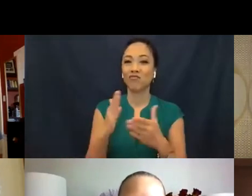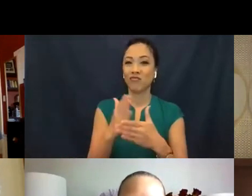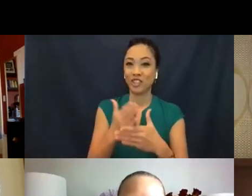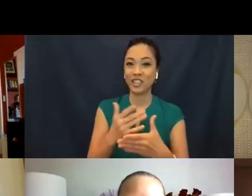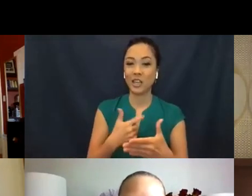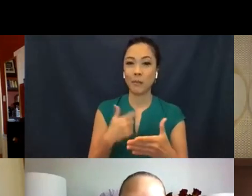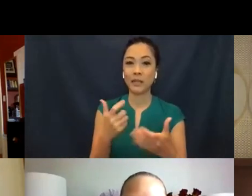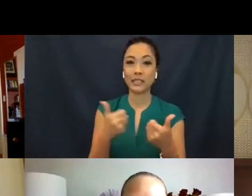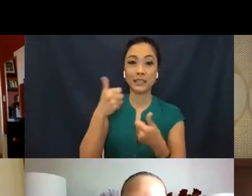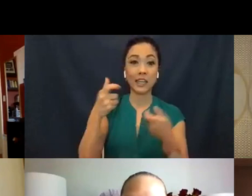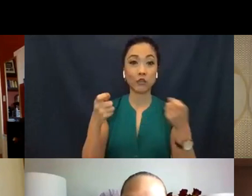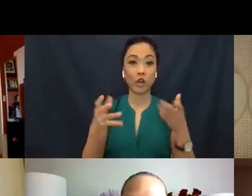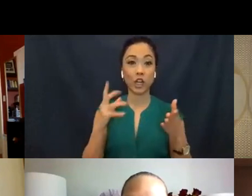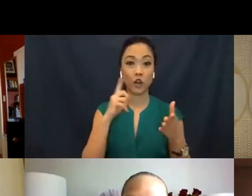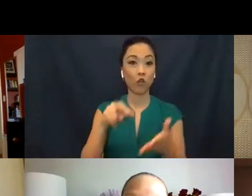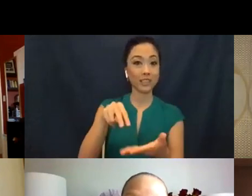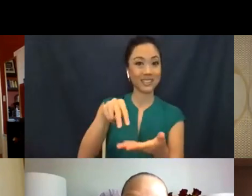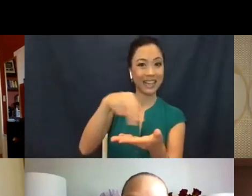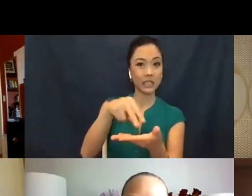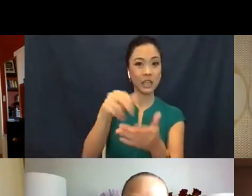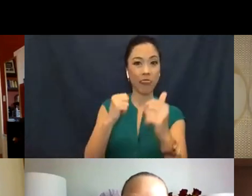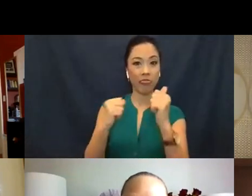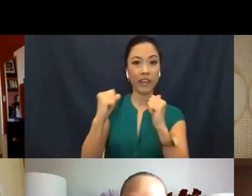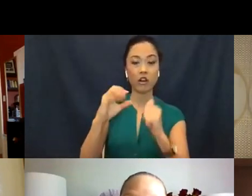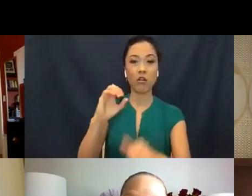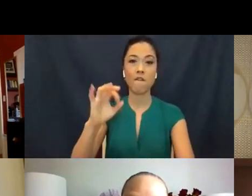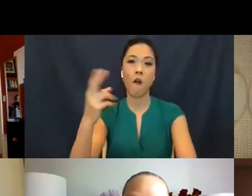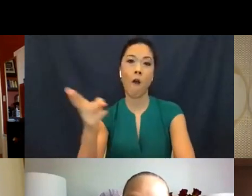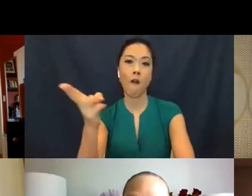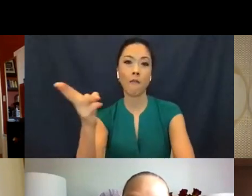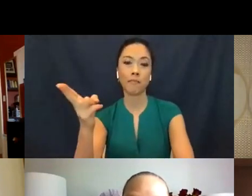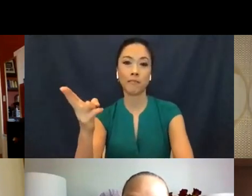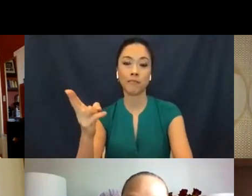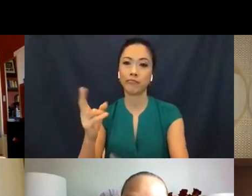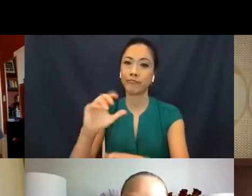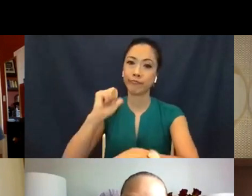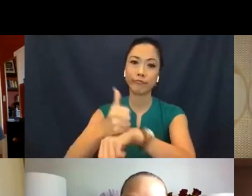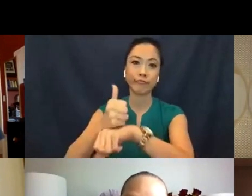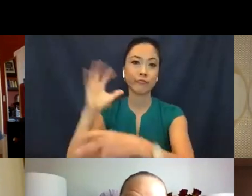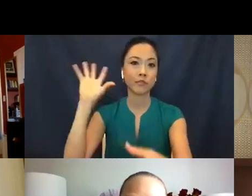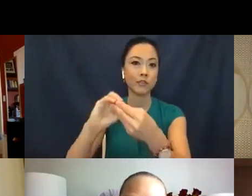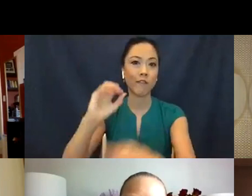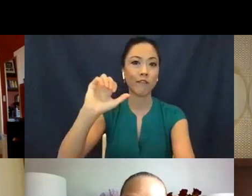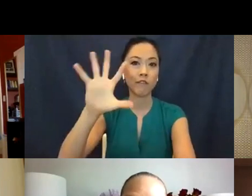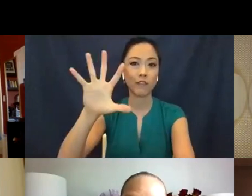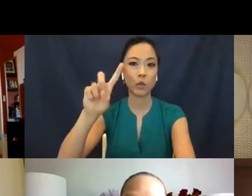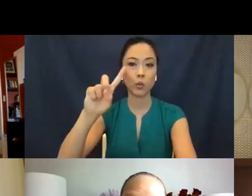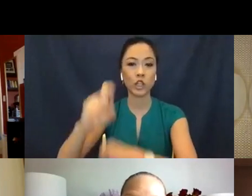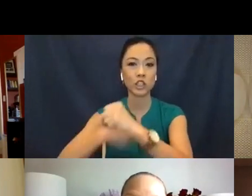of Harlem. We are a 51-year-old institution founded by the legendary Arthur Mitchell.